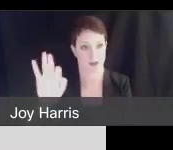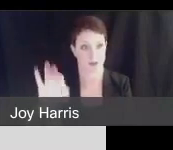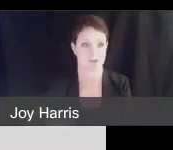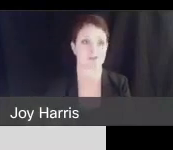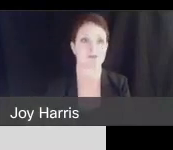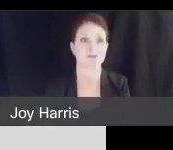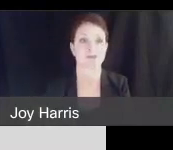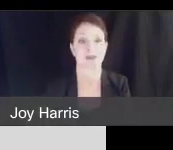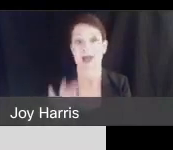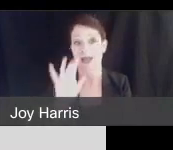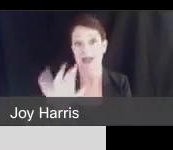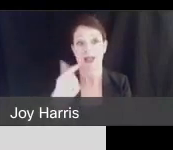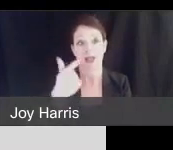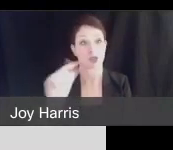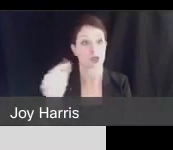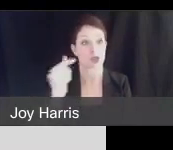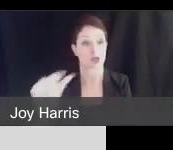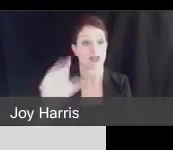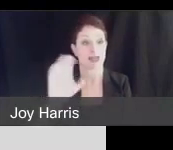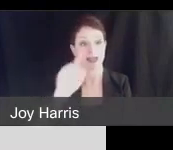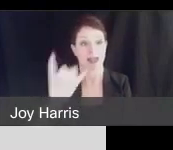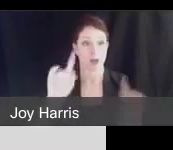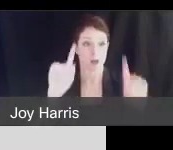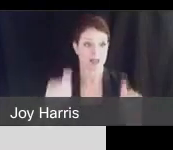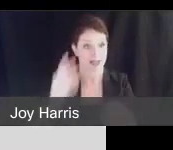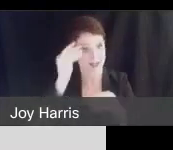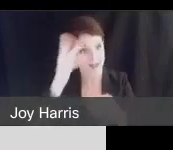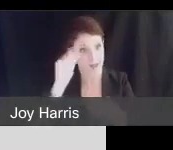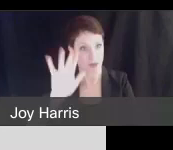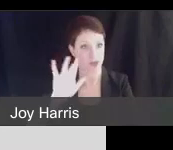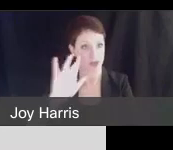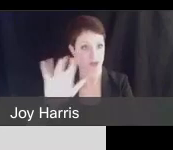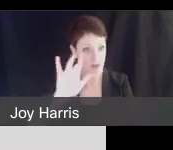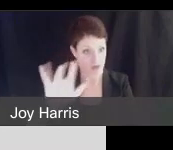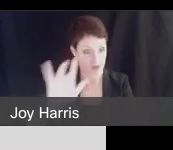Click on the green County Testing Information button located at the top